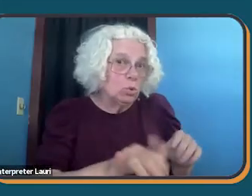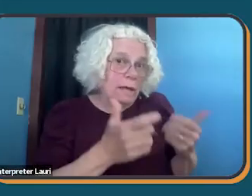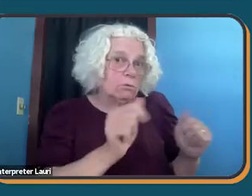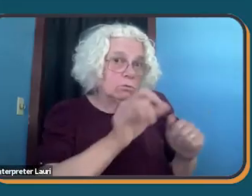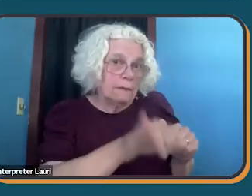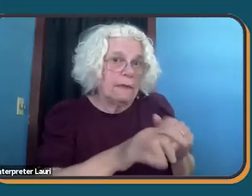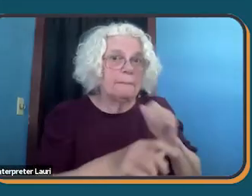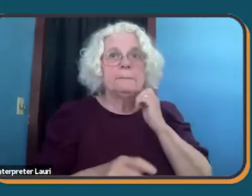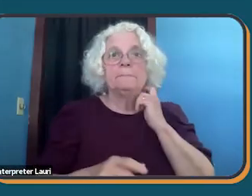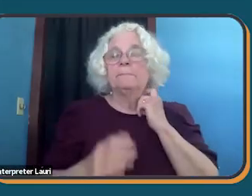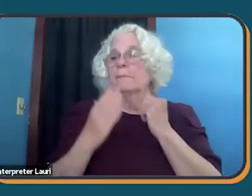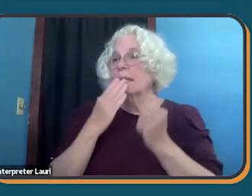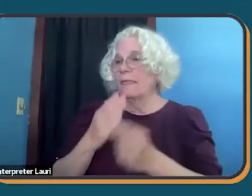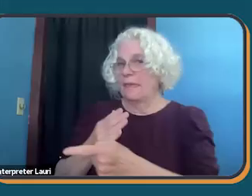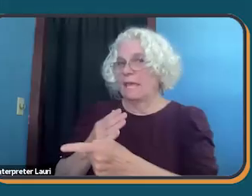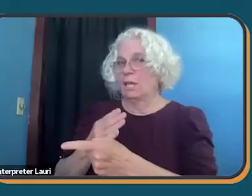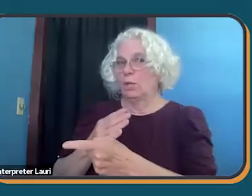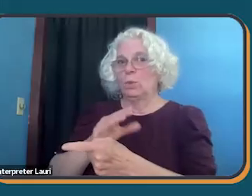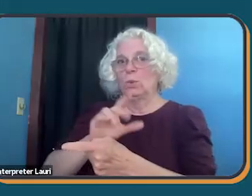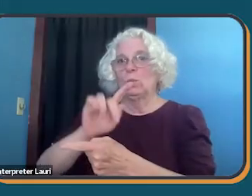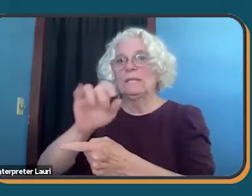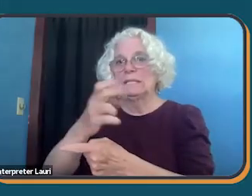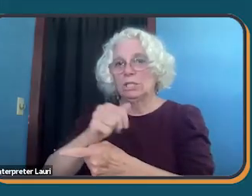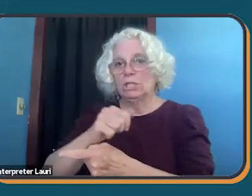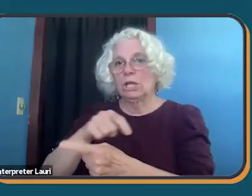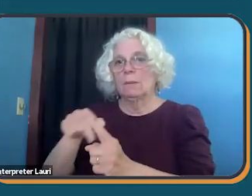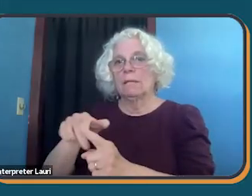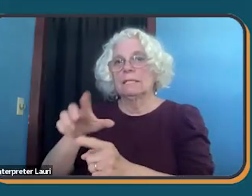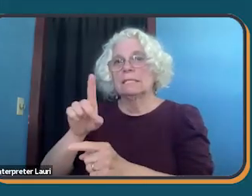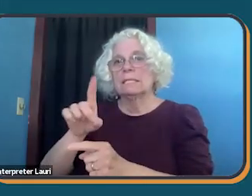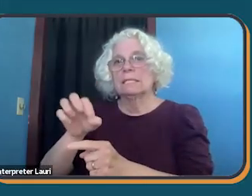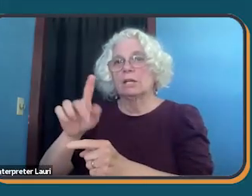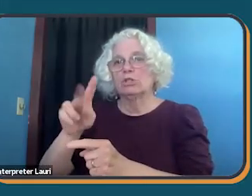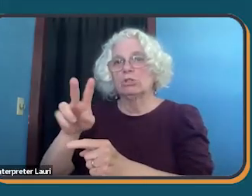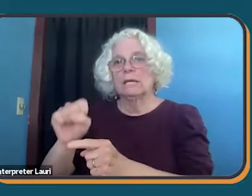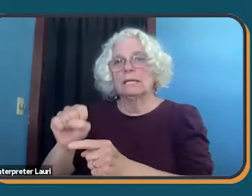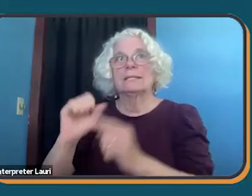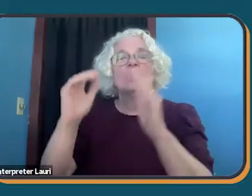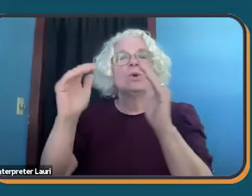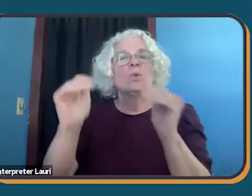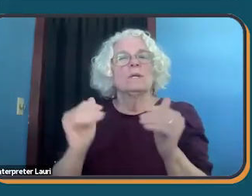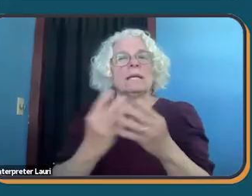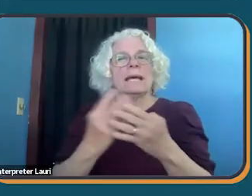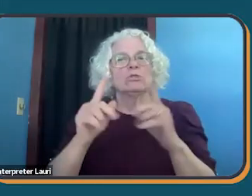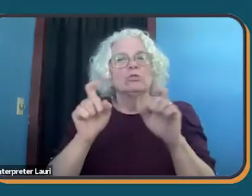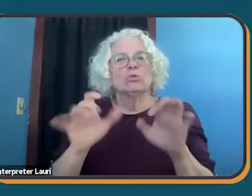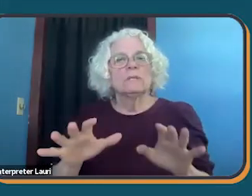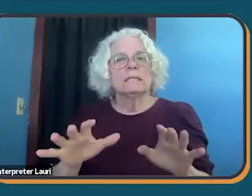Now, let's turn to another imaging-based screening with slightly different positioning needs,